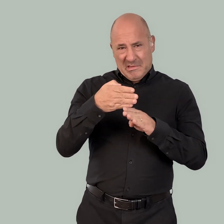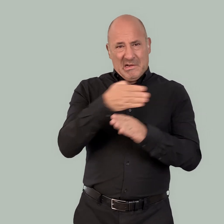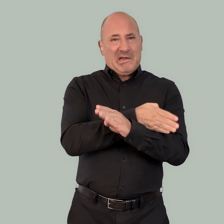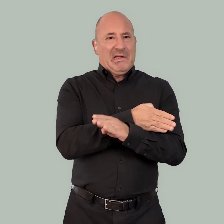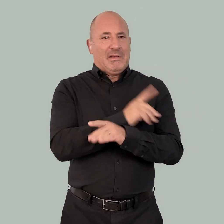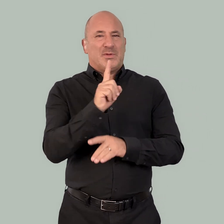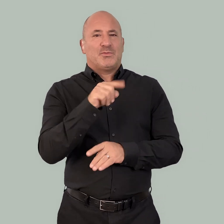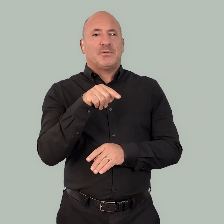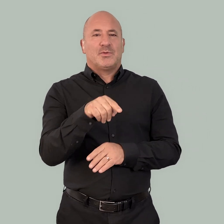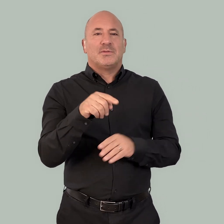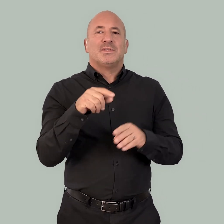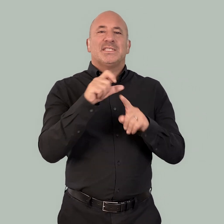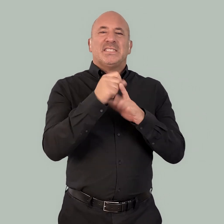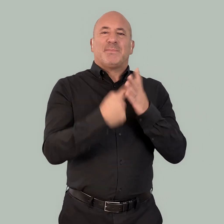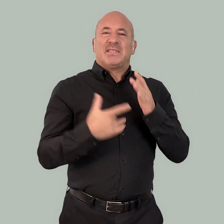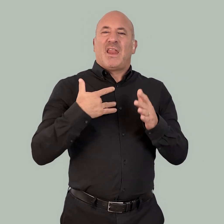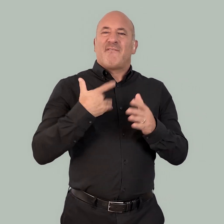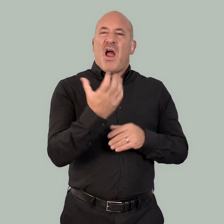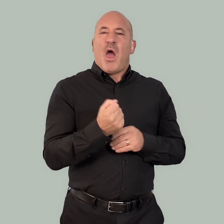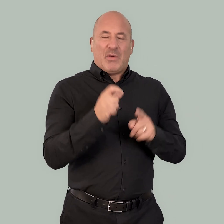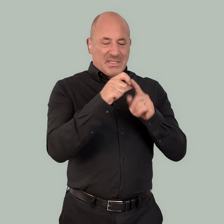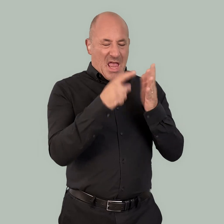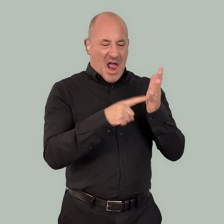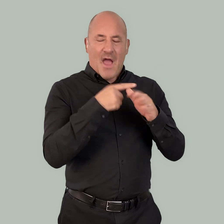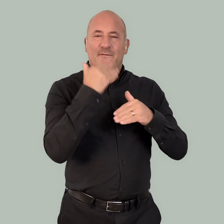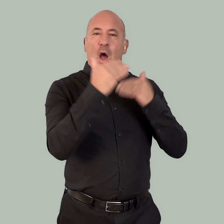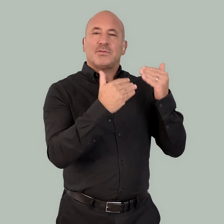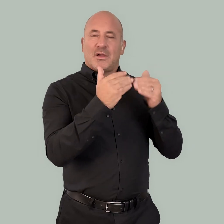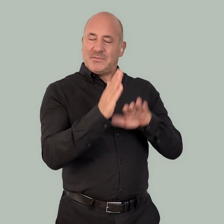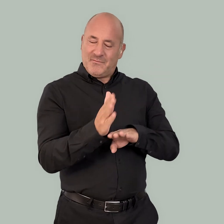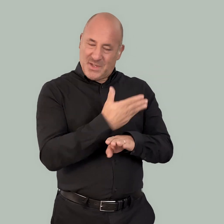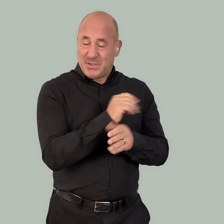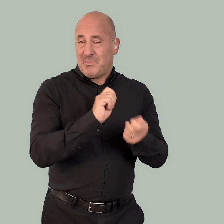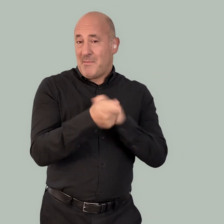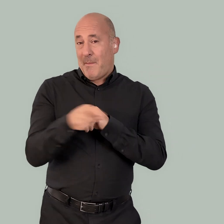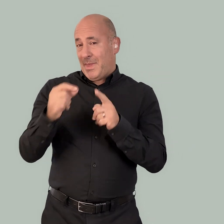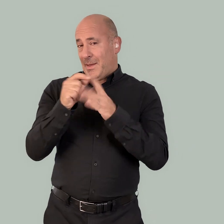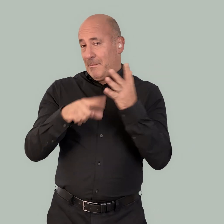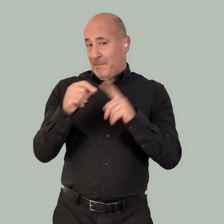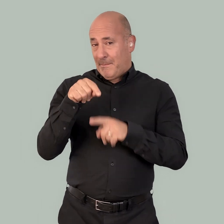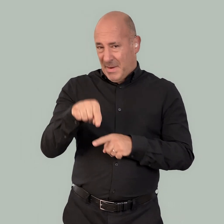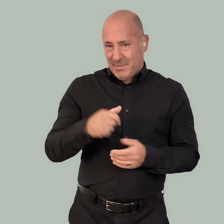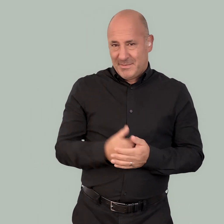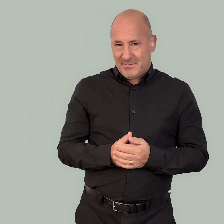to replace Disability Living Allowance (DLA) for adults.